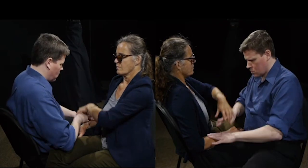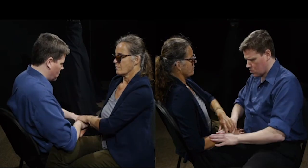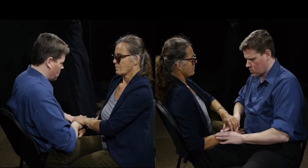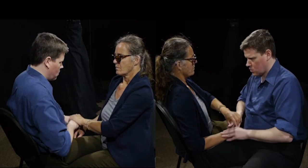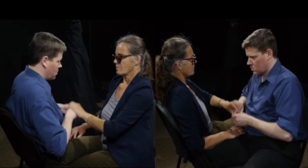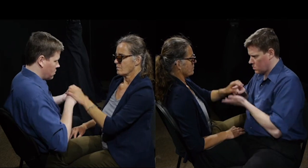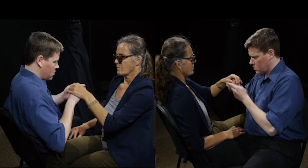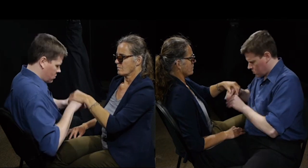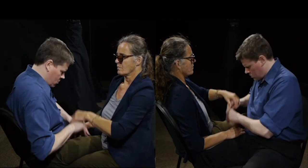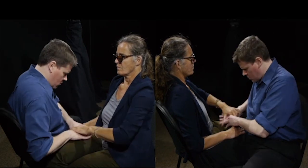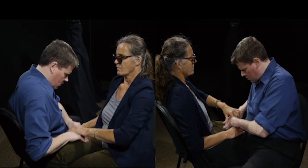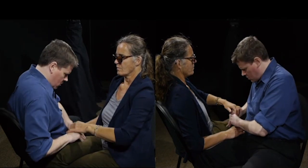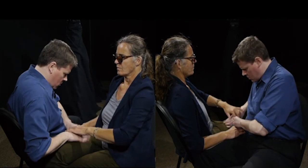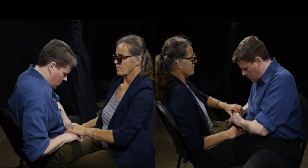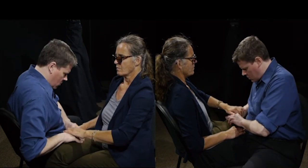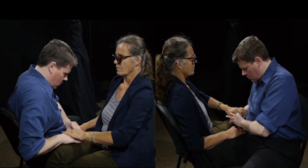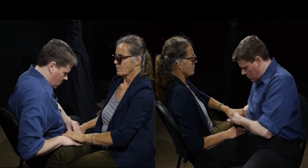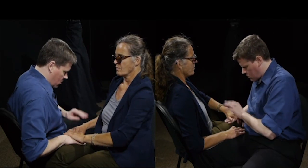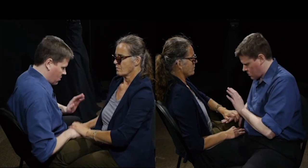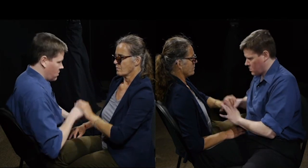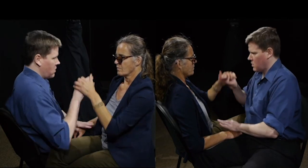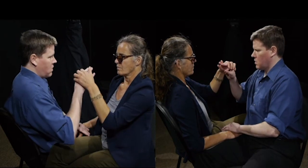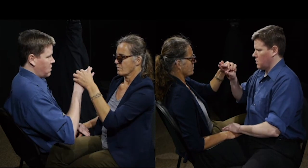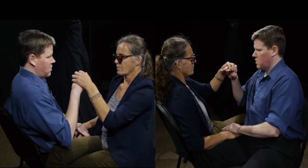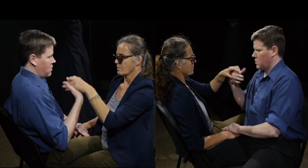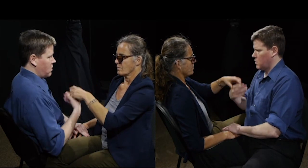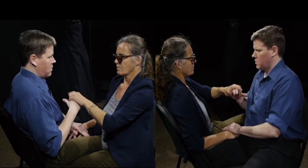[John] Quantitative analyses performed as part of this research